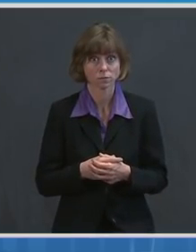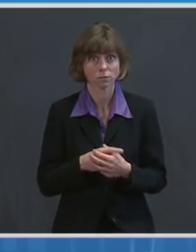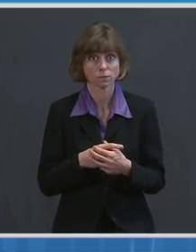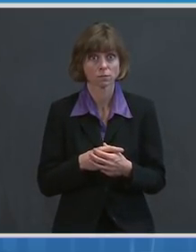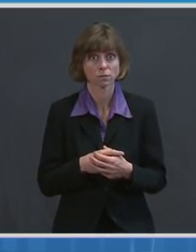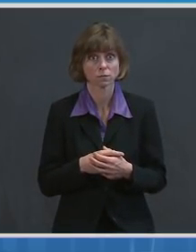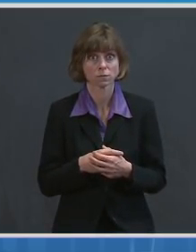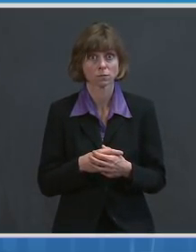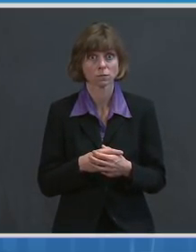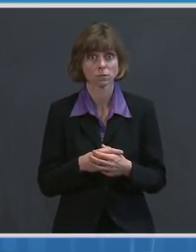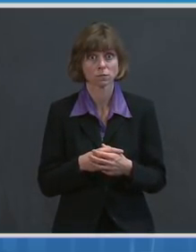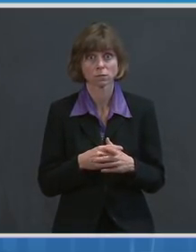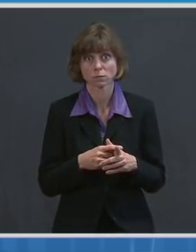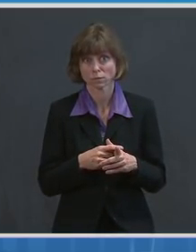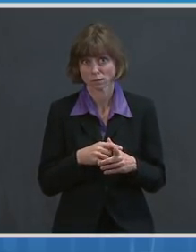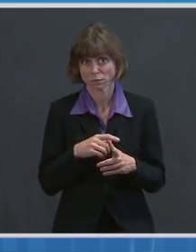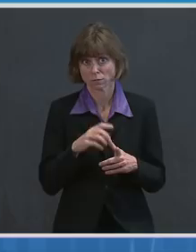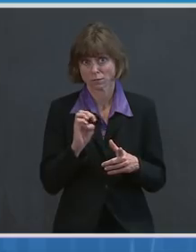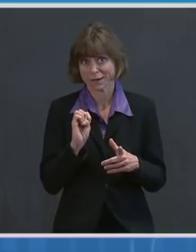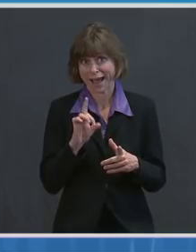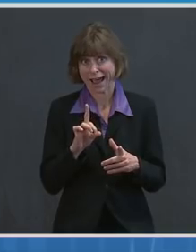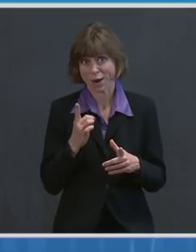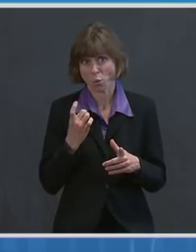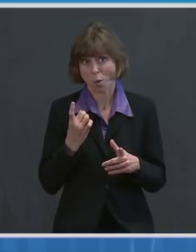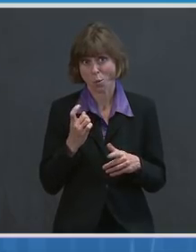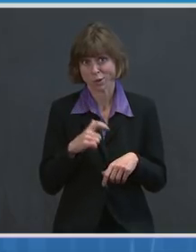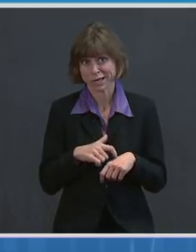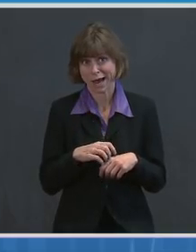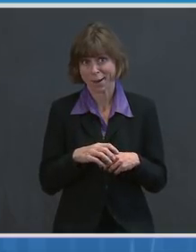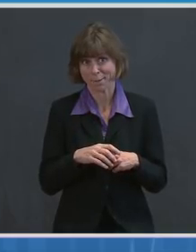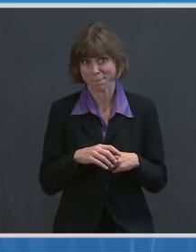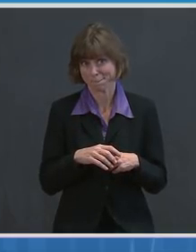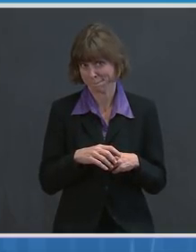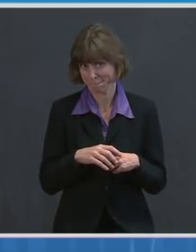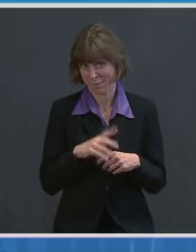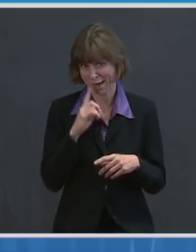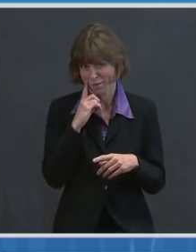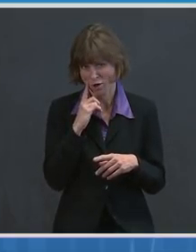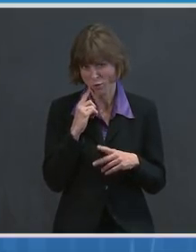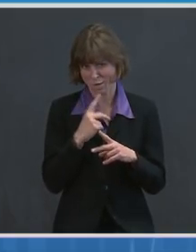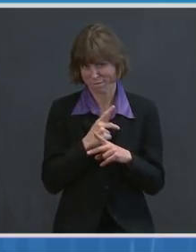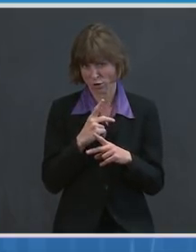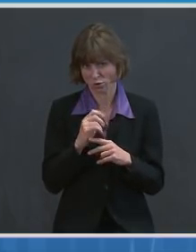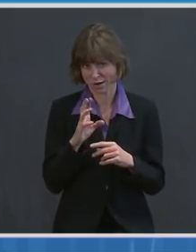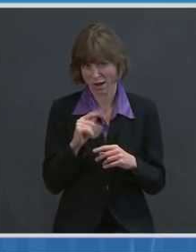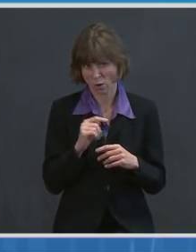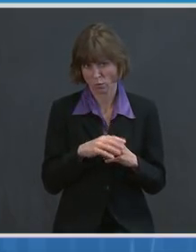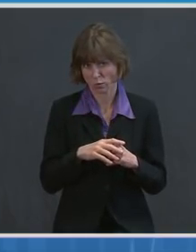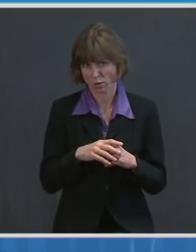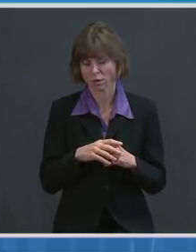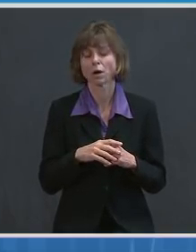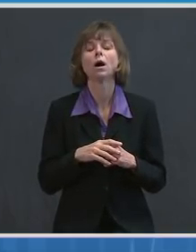Moderator: Okay. I'm going to try Ed one more time. I think he figured it out. The Press: I did. Thank you.